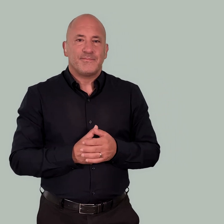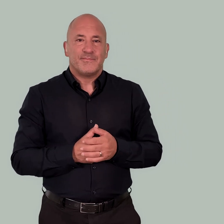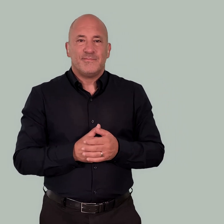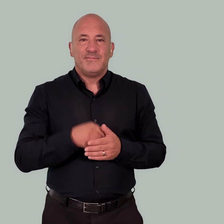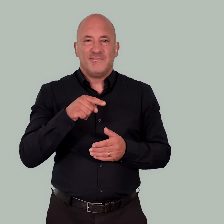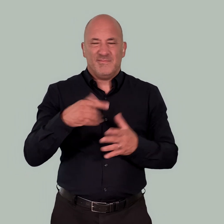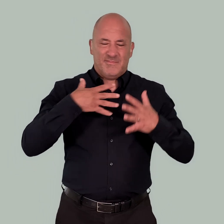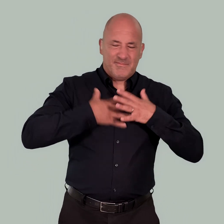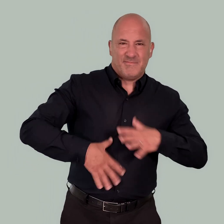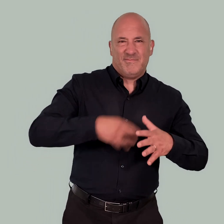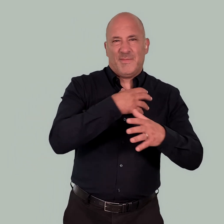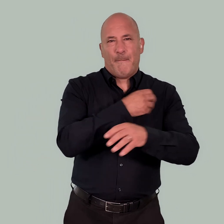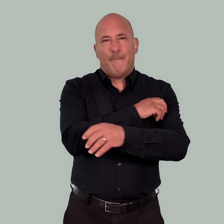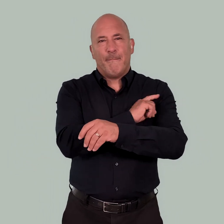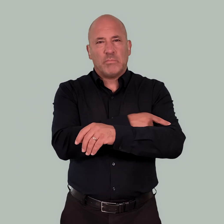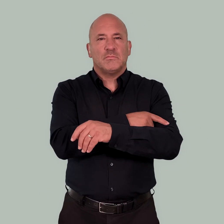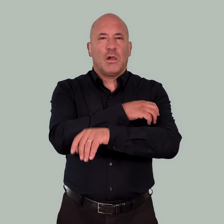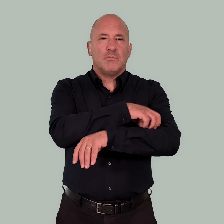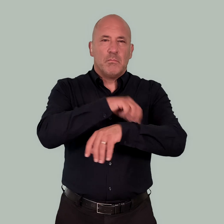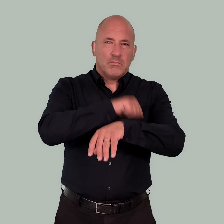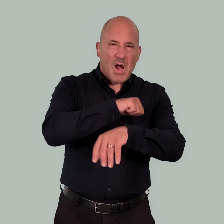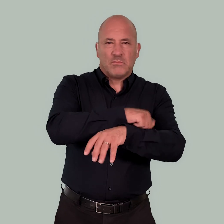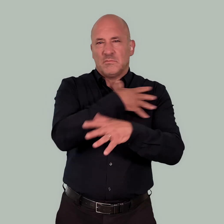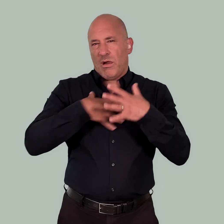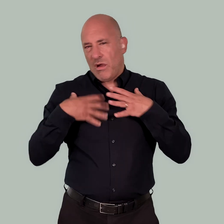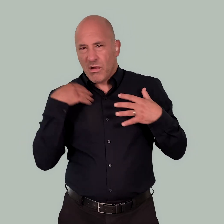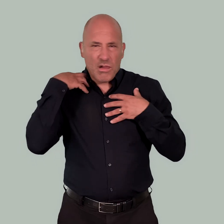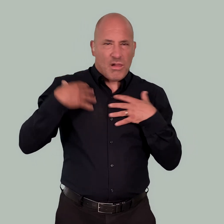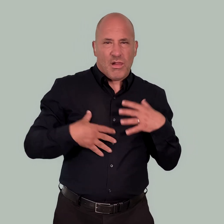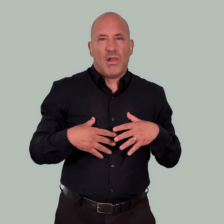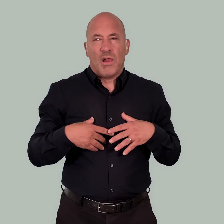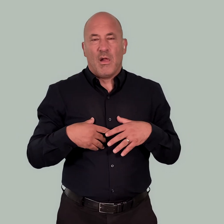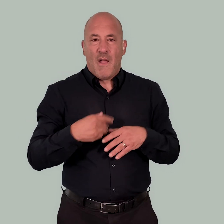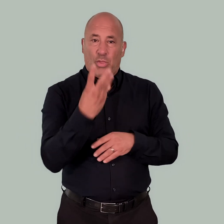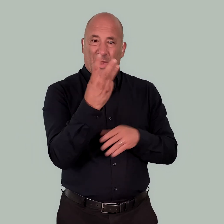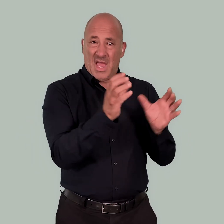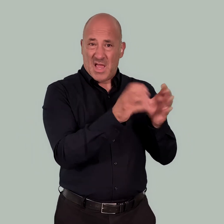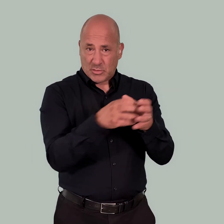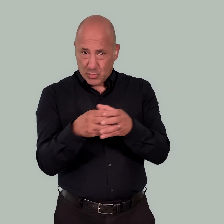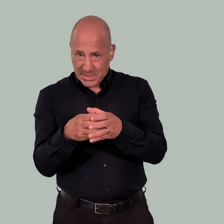Though musculoskeletal conditions (3 categories)